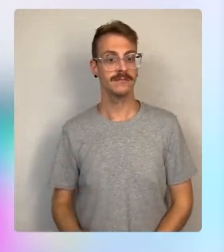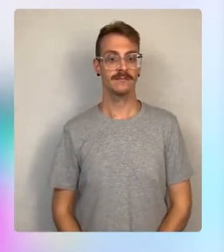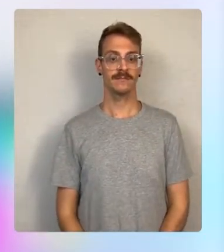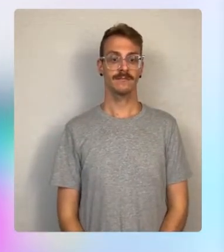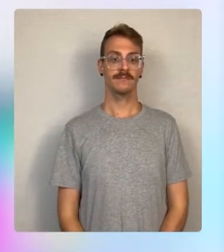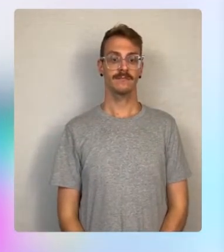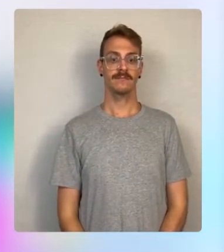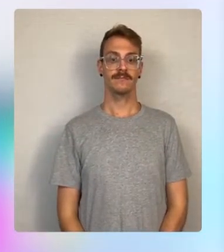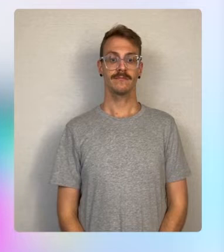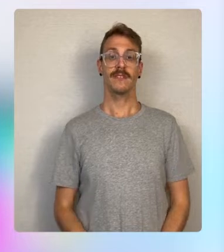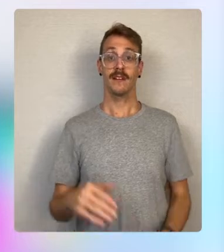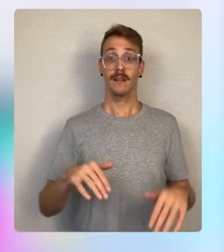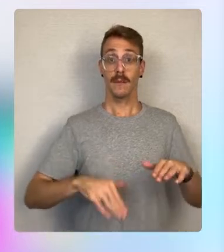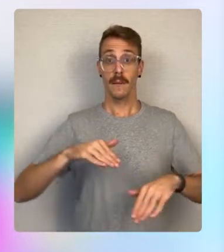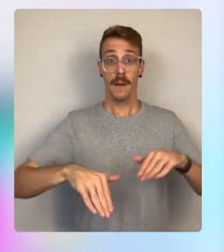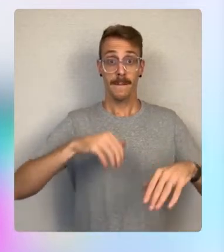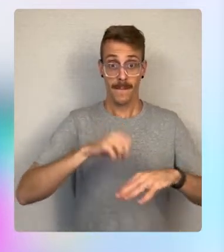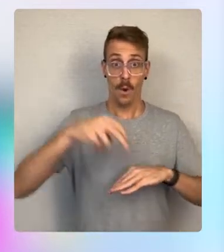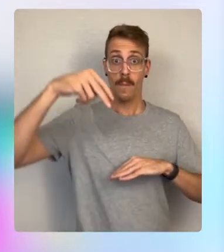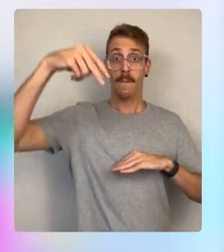(wind gushing)